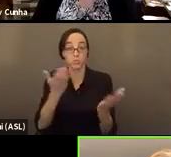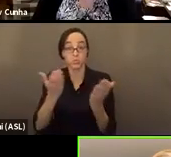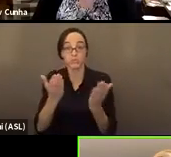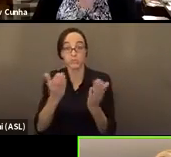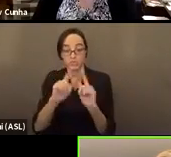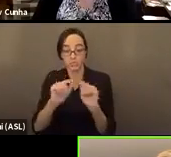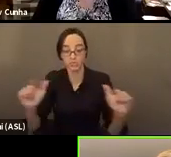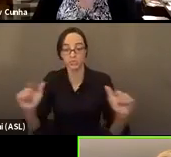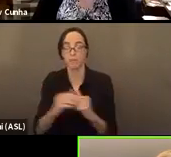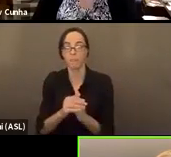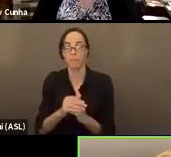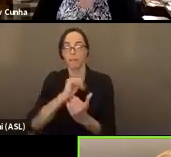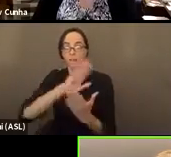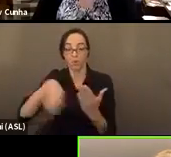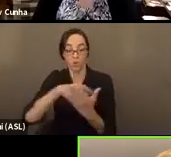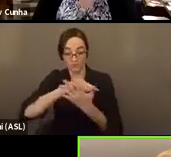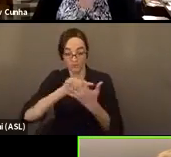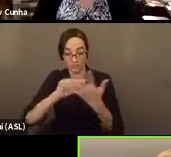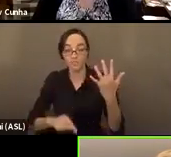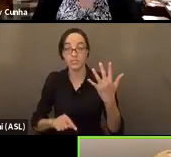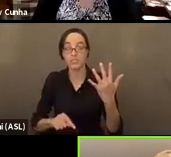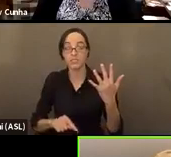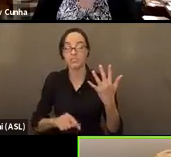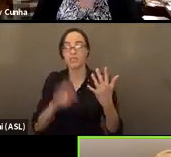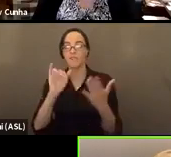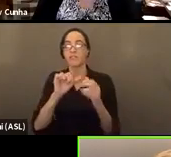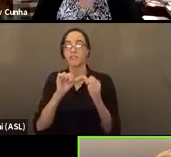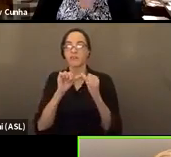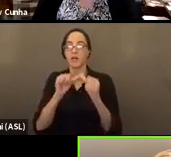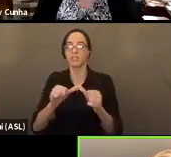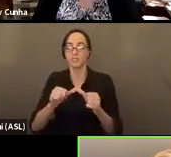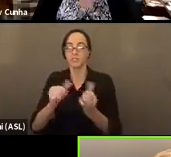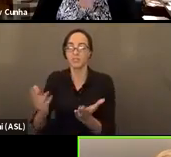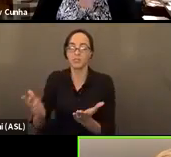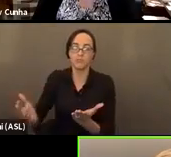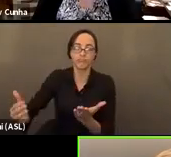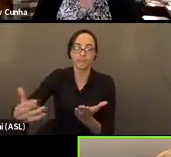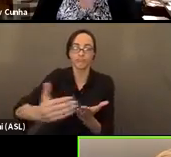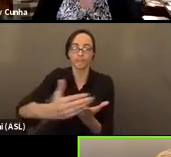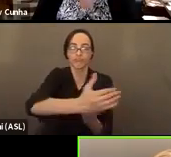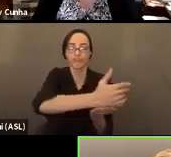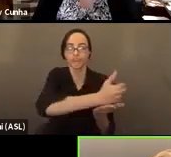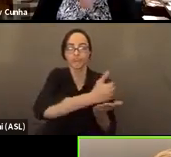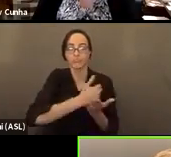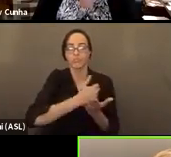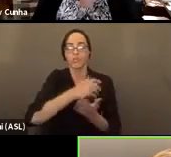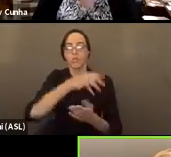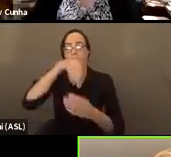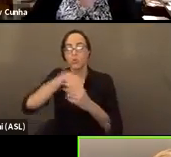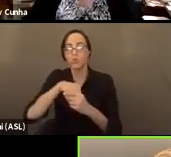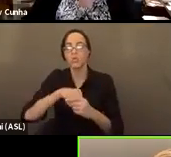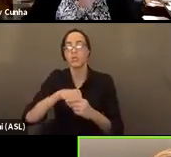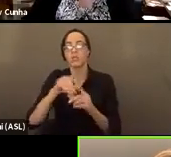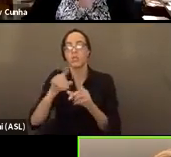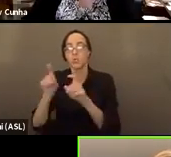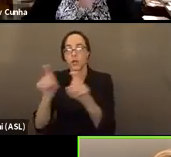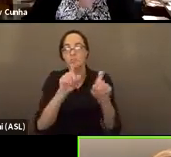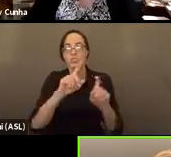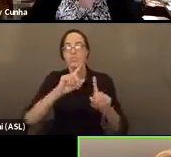that actually is being constantly accumulated with questions and answers on our website which is soco